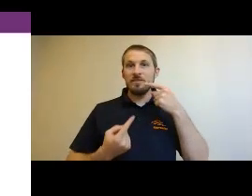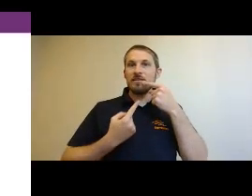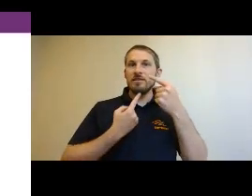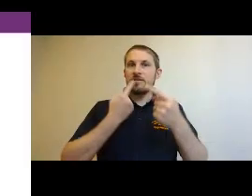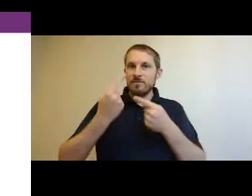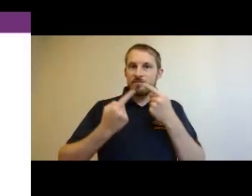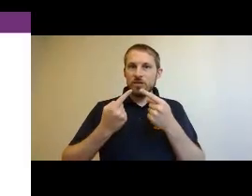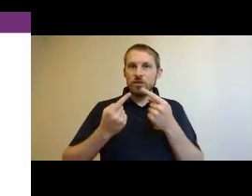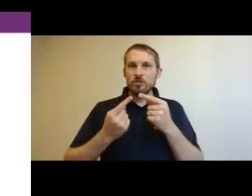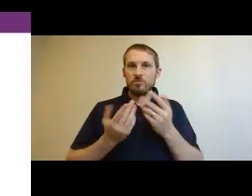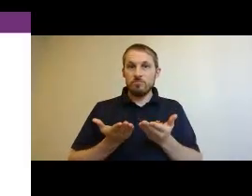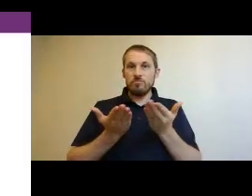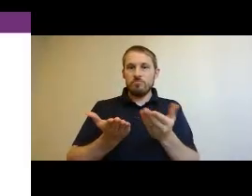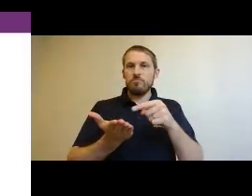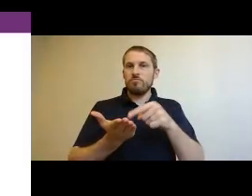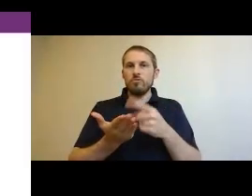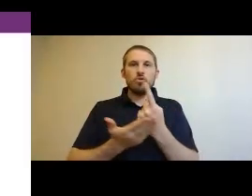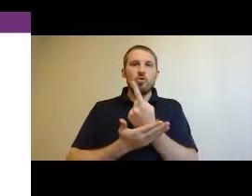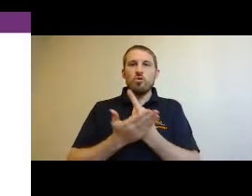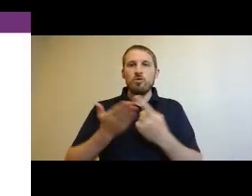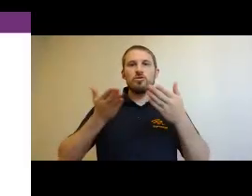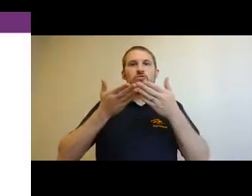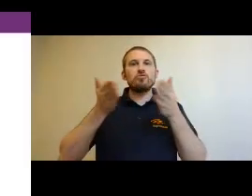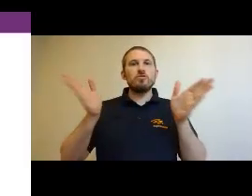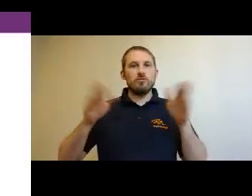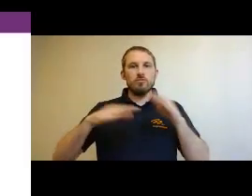Information provided in presentations by the National